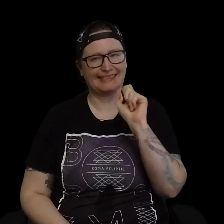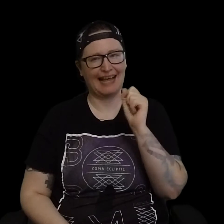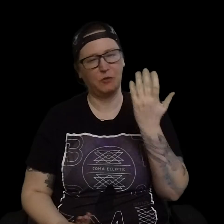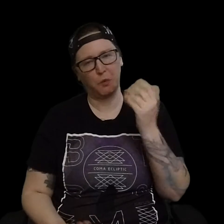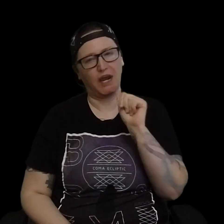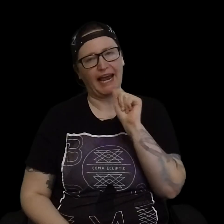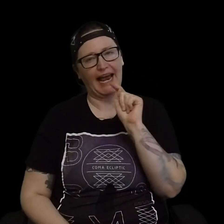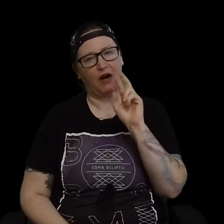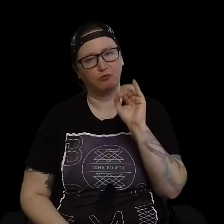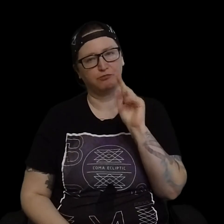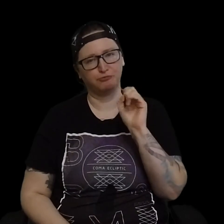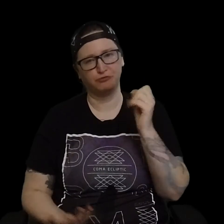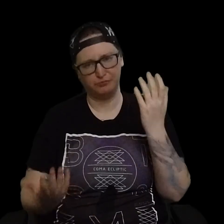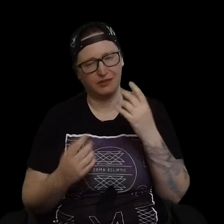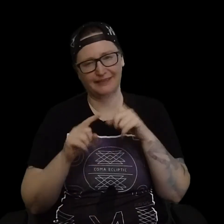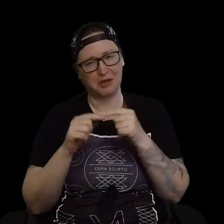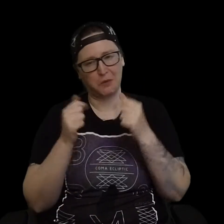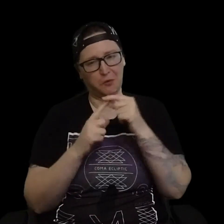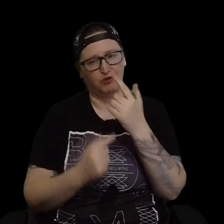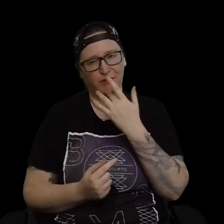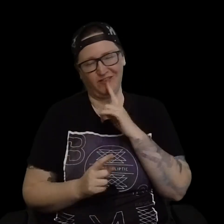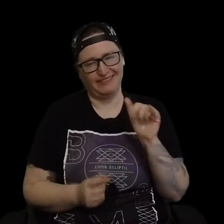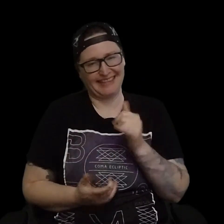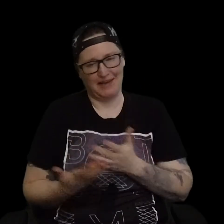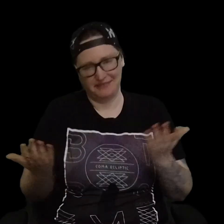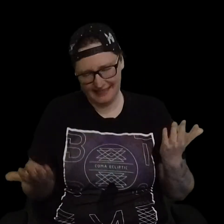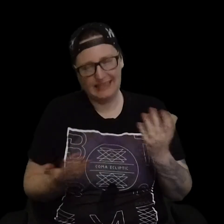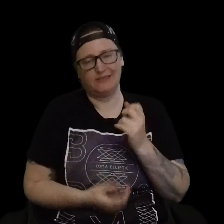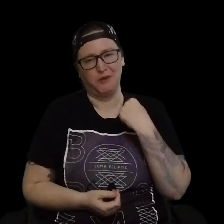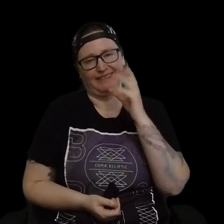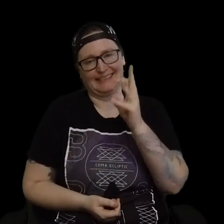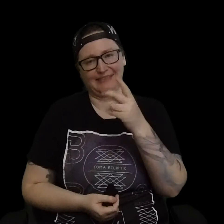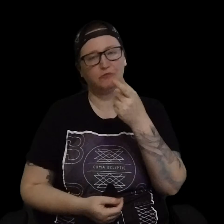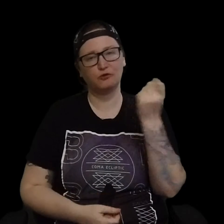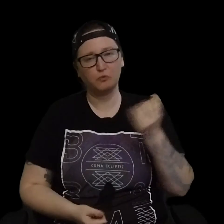you have six stats or attributes again depending on what word you prefer it's the same thing